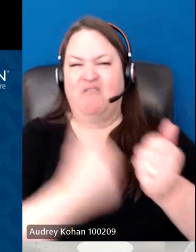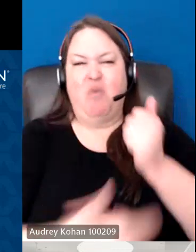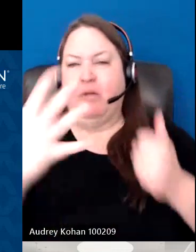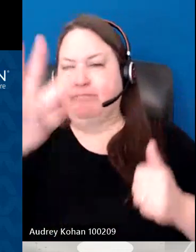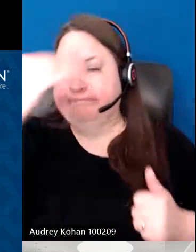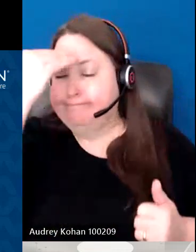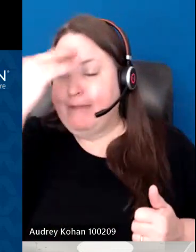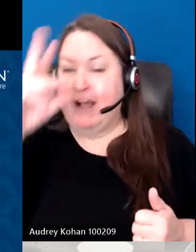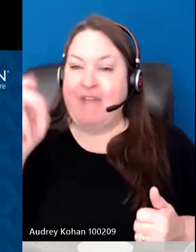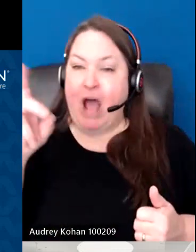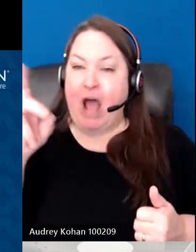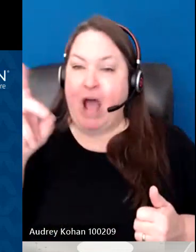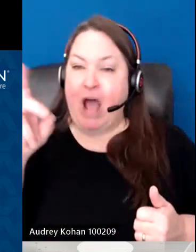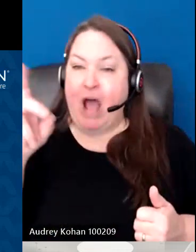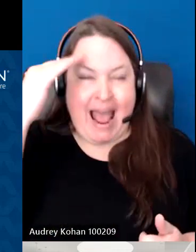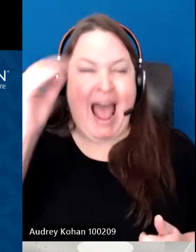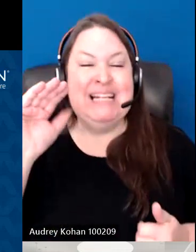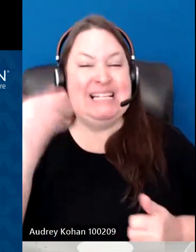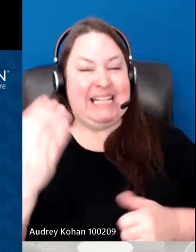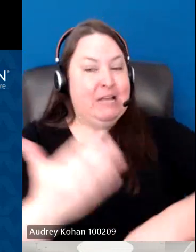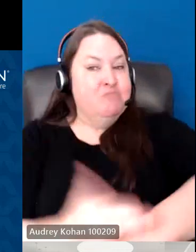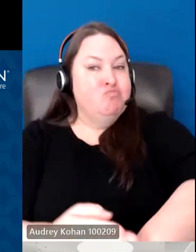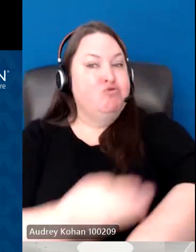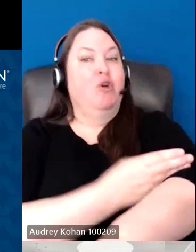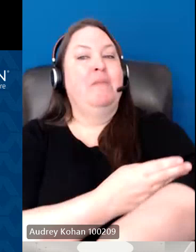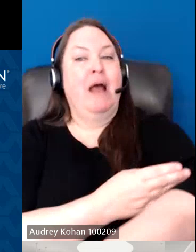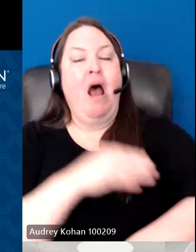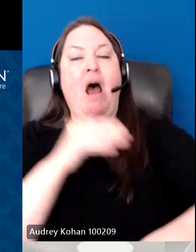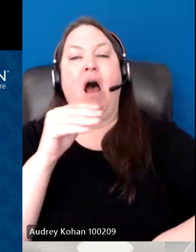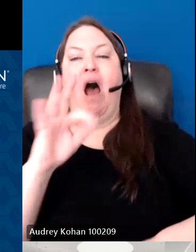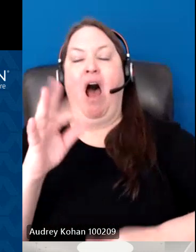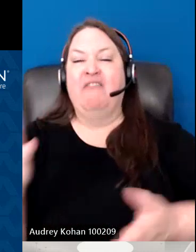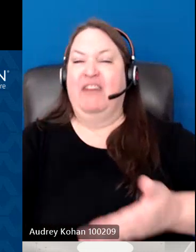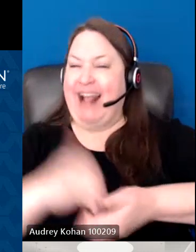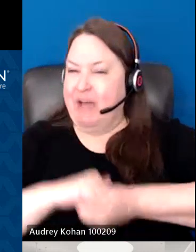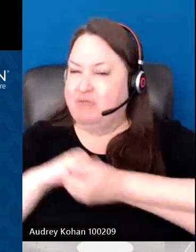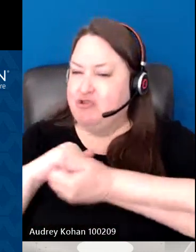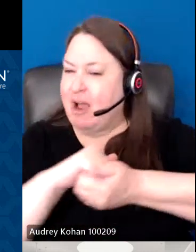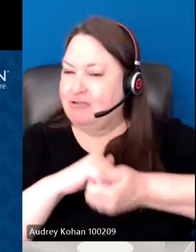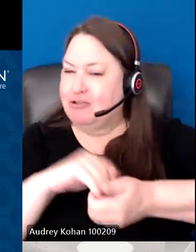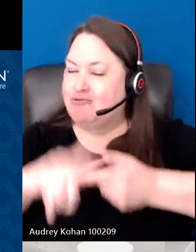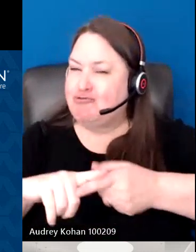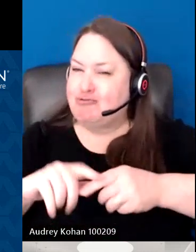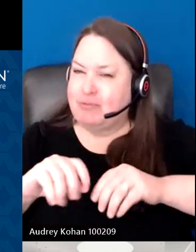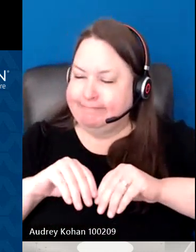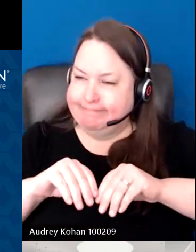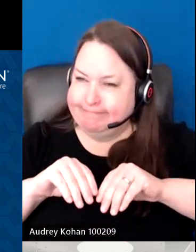there seems to be an improvement of collaboration to export information and get information out